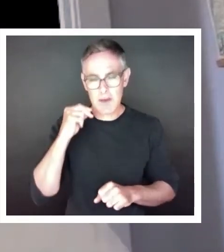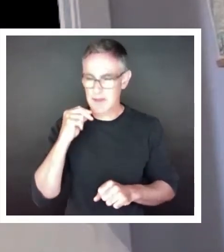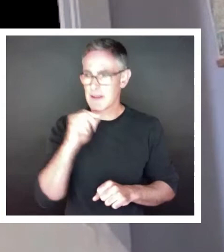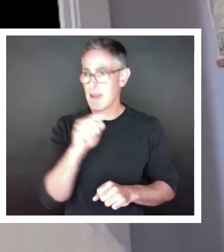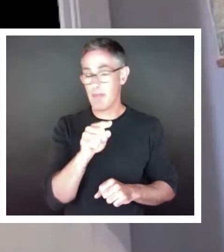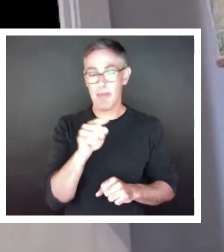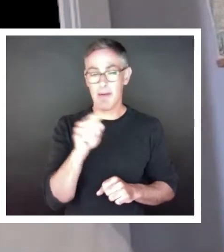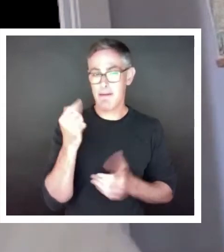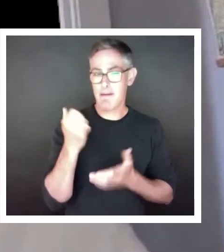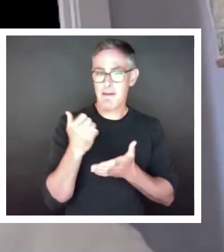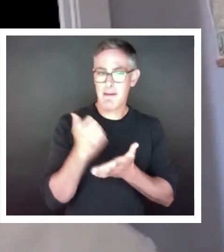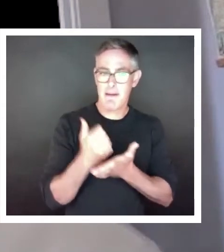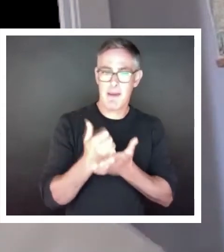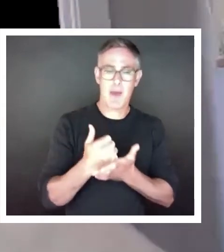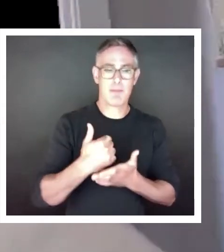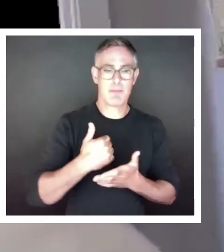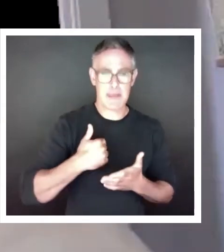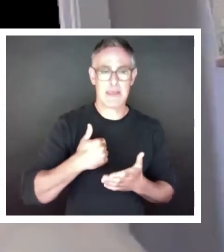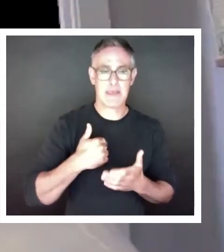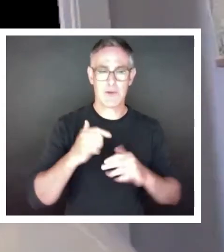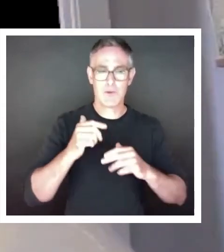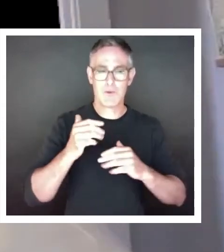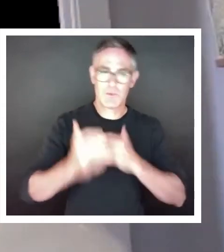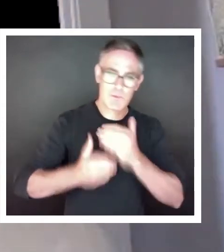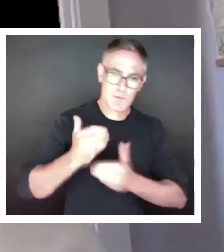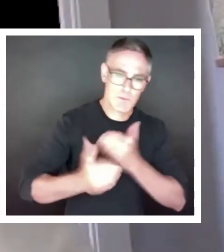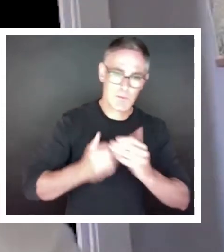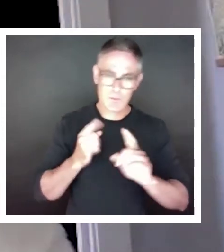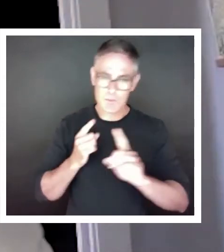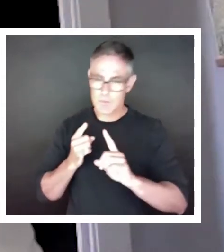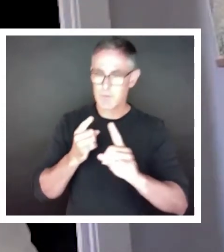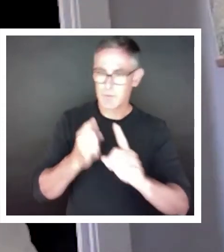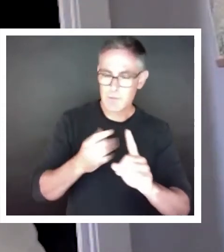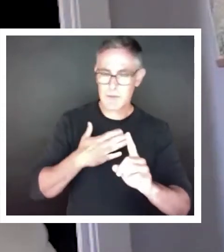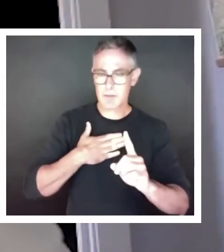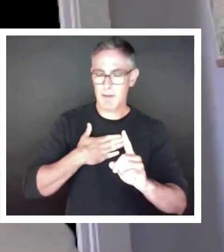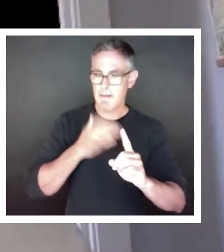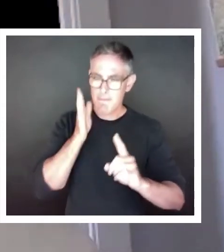me build towards my future career.